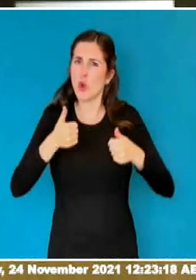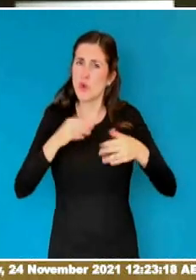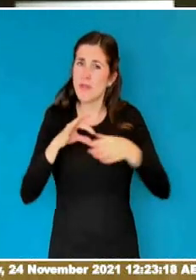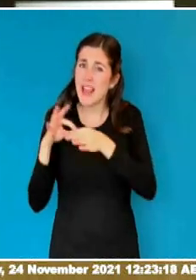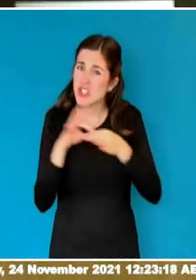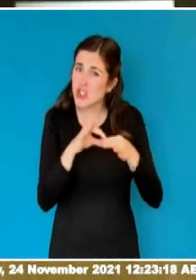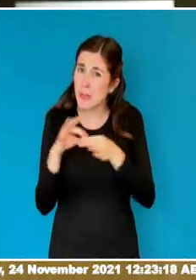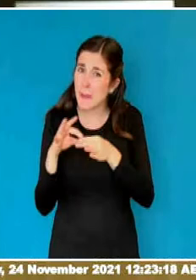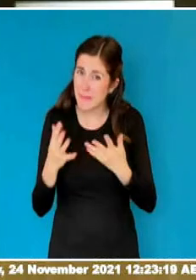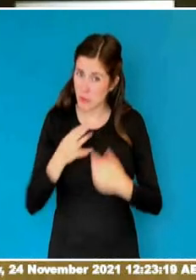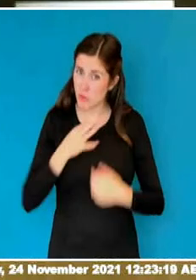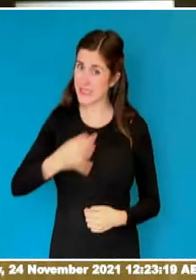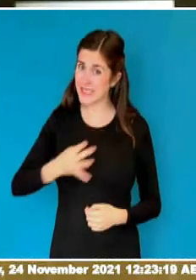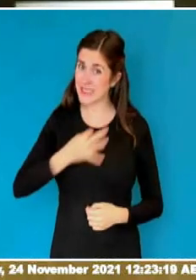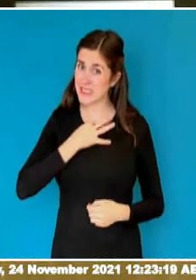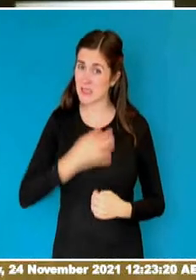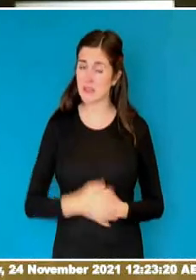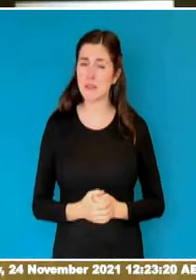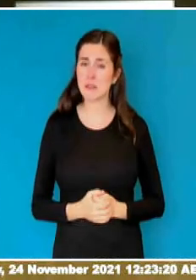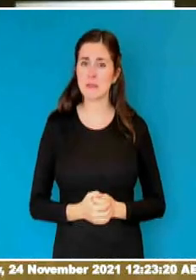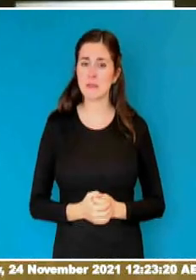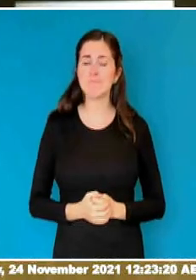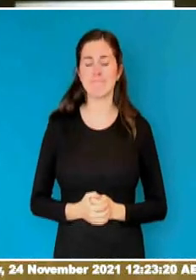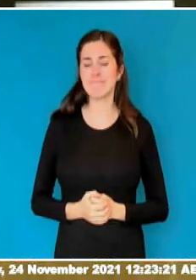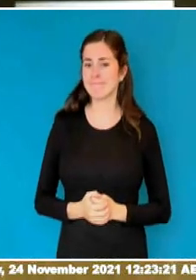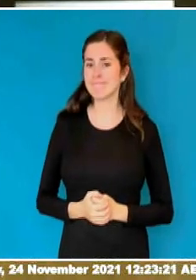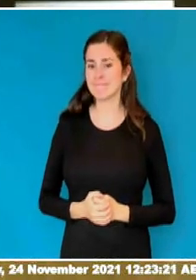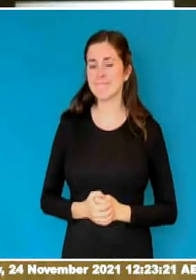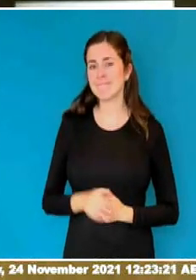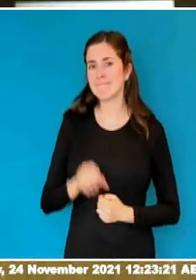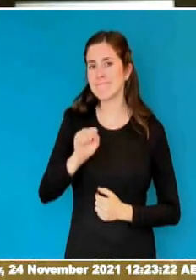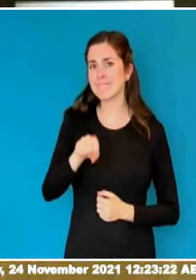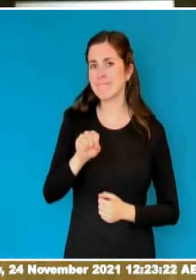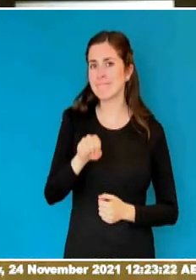Yes. I think that is always a risk in any organisation.